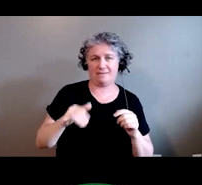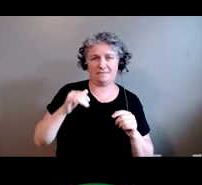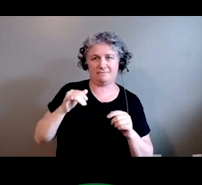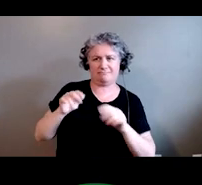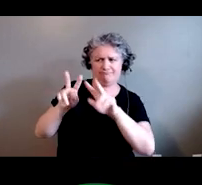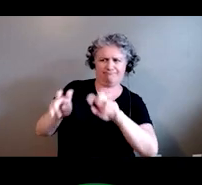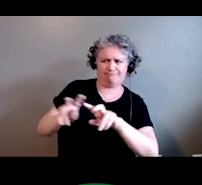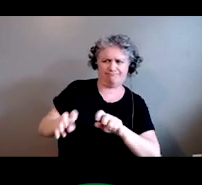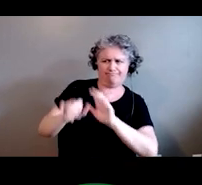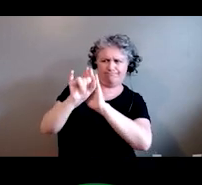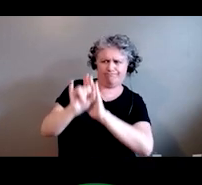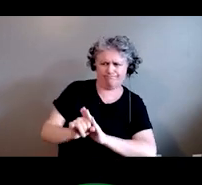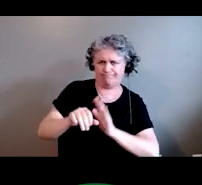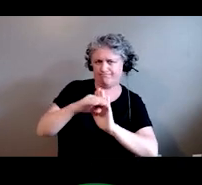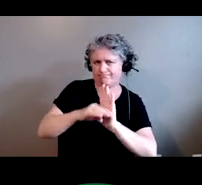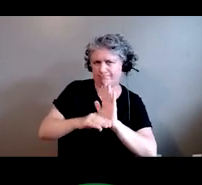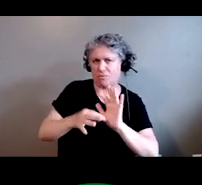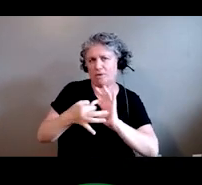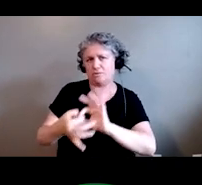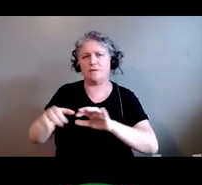audit in relation to the activities and the equipment.